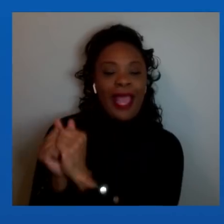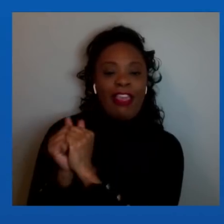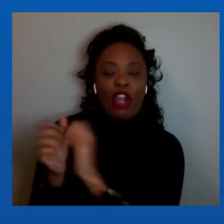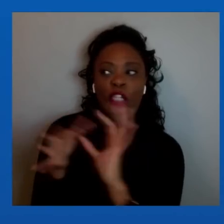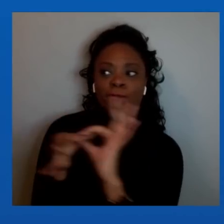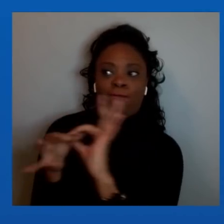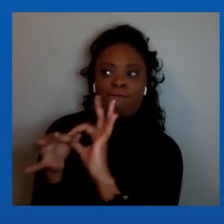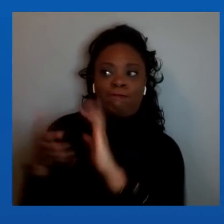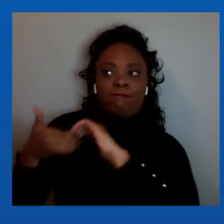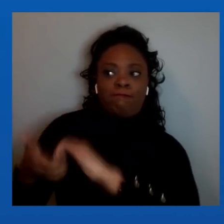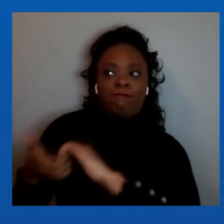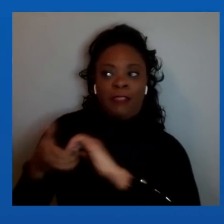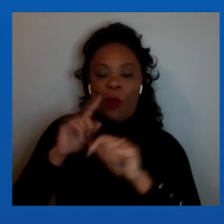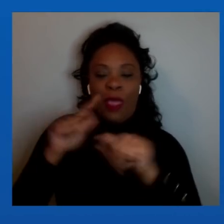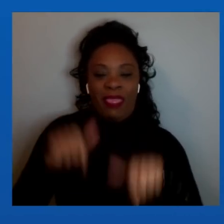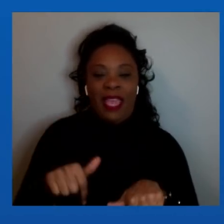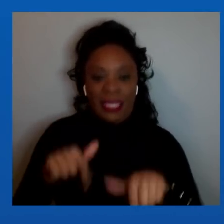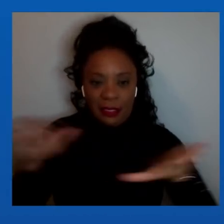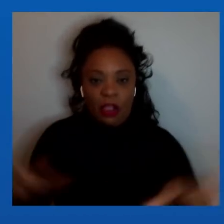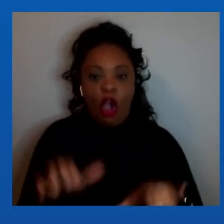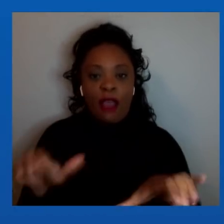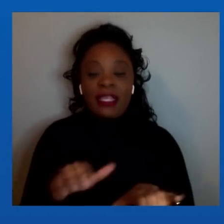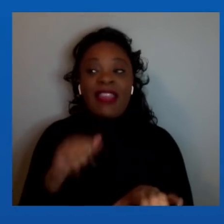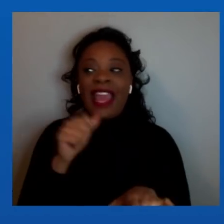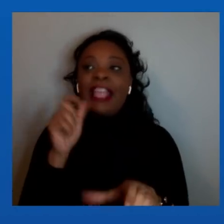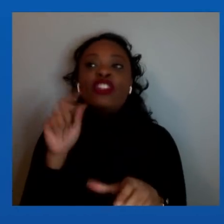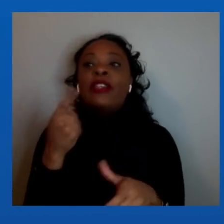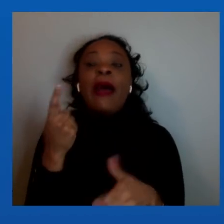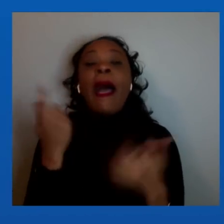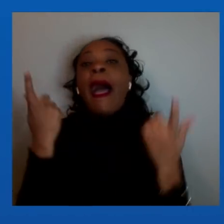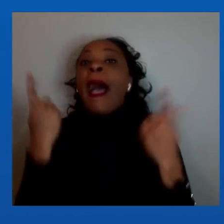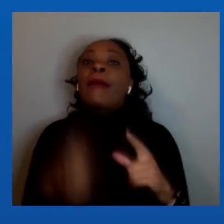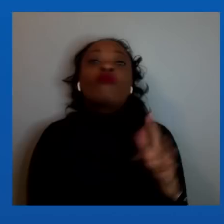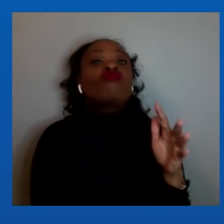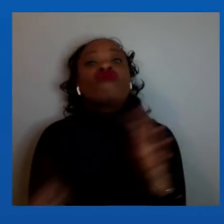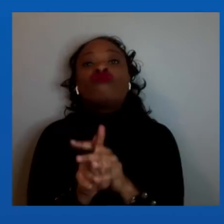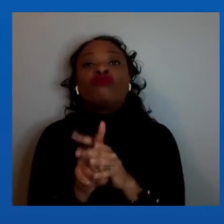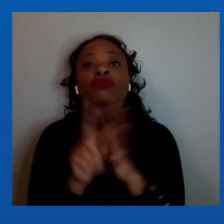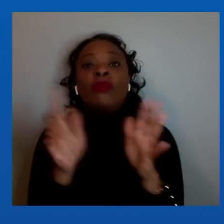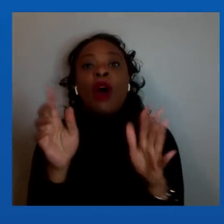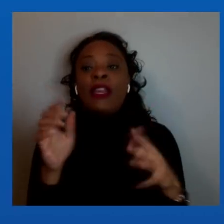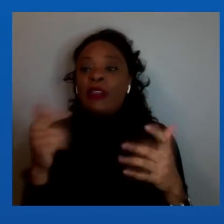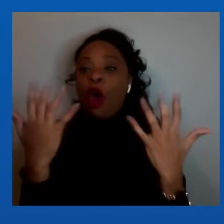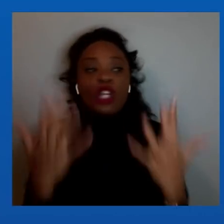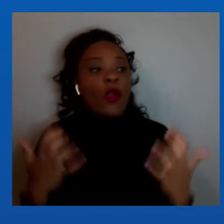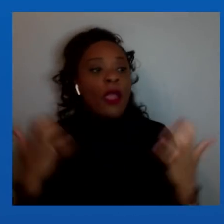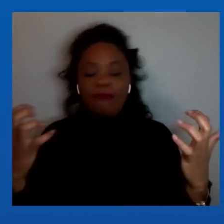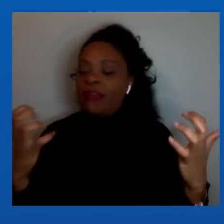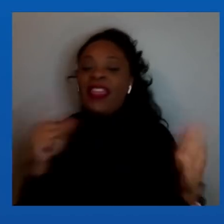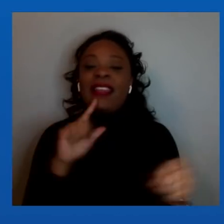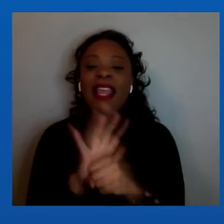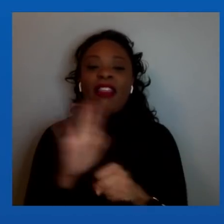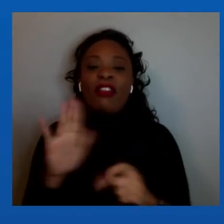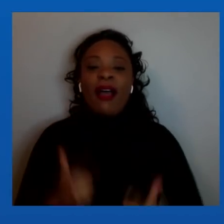They did not just wander into this auditorium. They have dedicated their lives to to economic justice